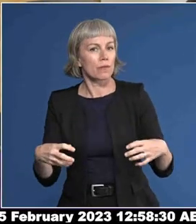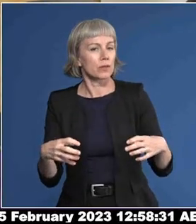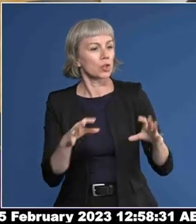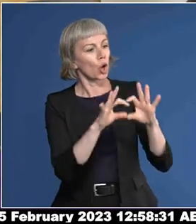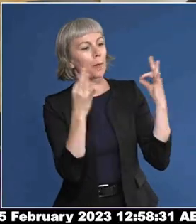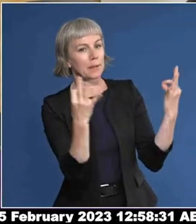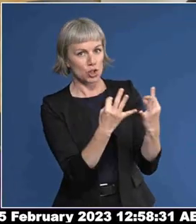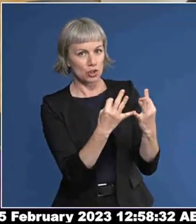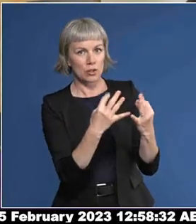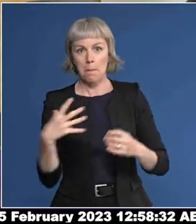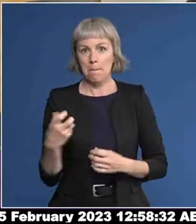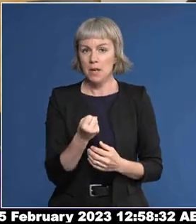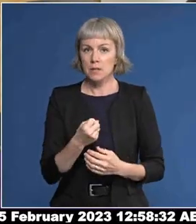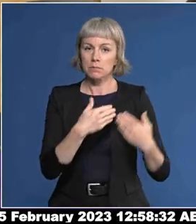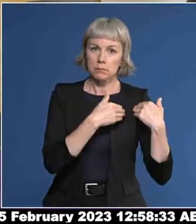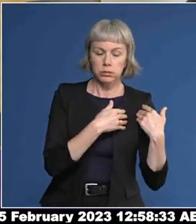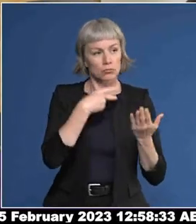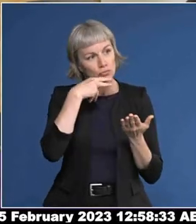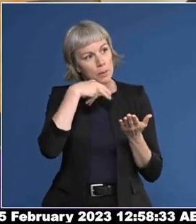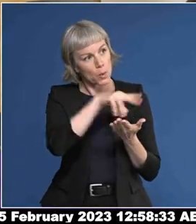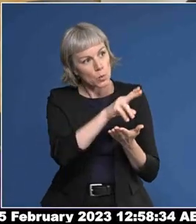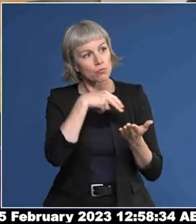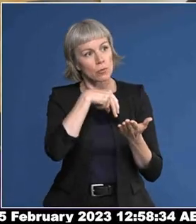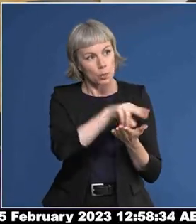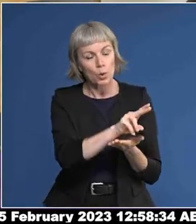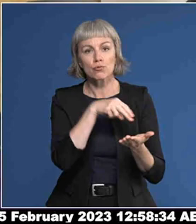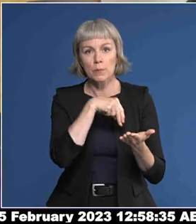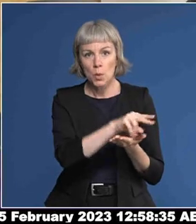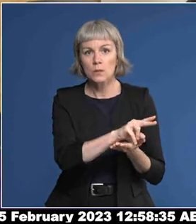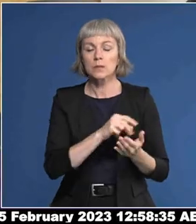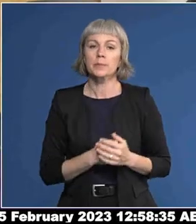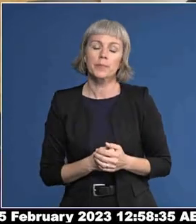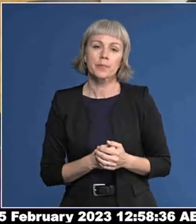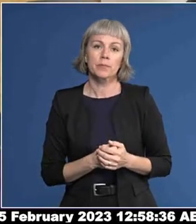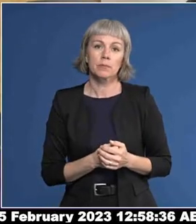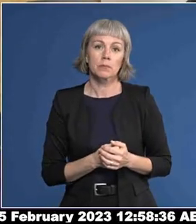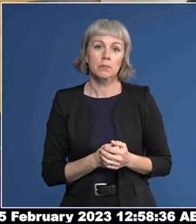Is this reporting consistent with the reporting that you have to undertake for